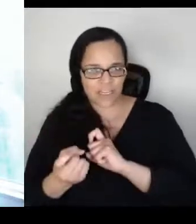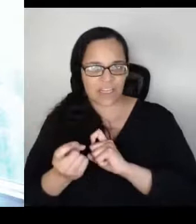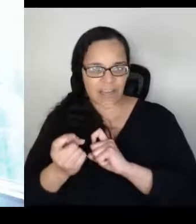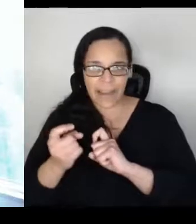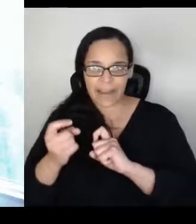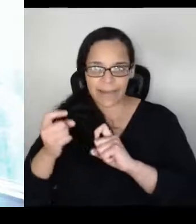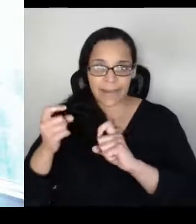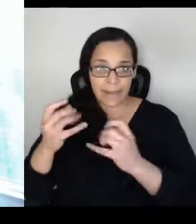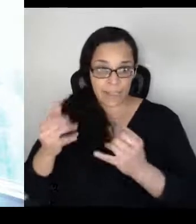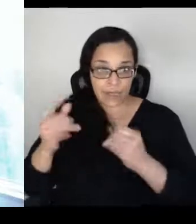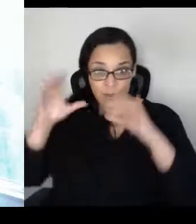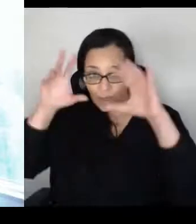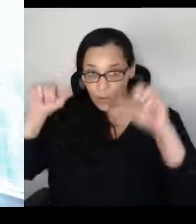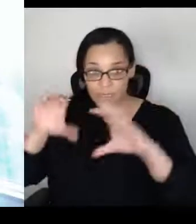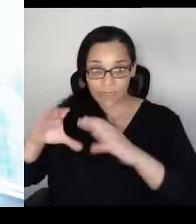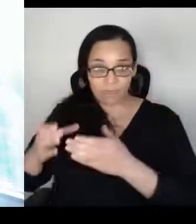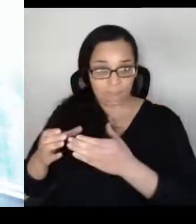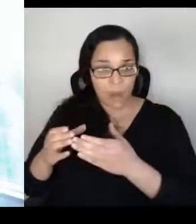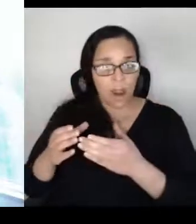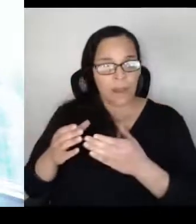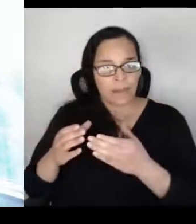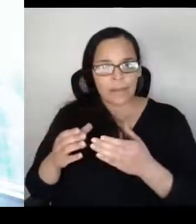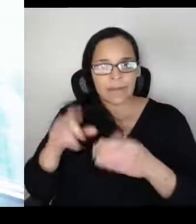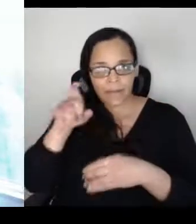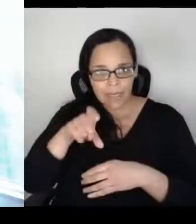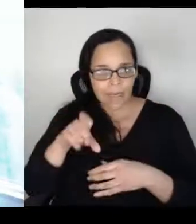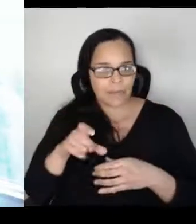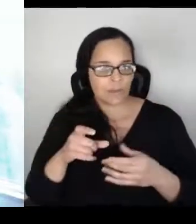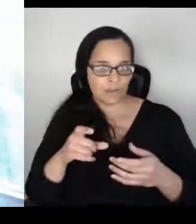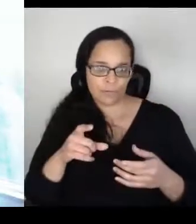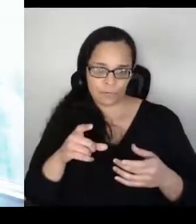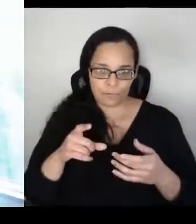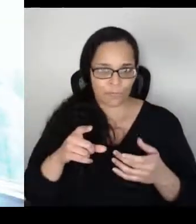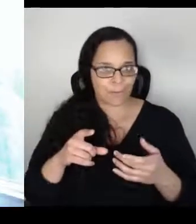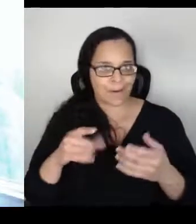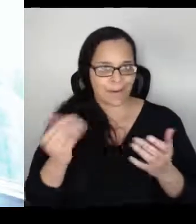to double down on a commitment to protect and defend immigrants because they come